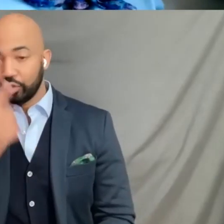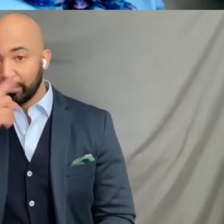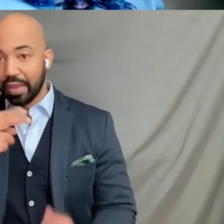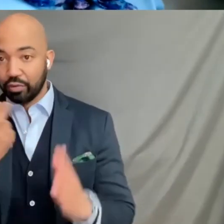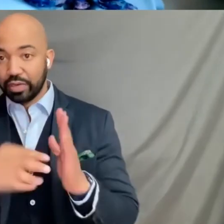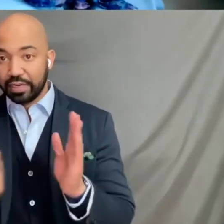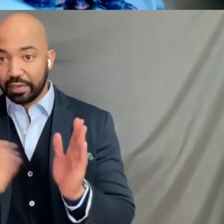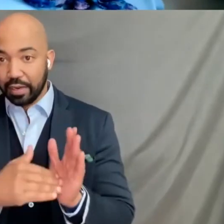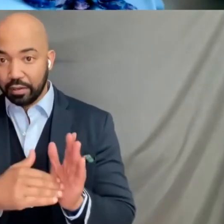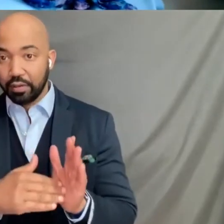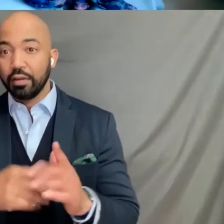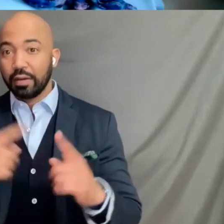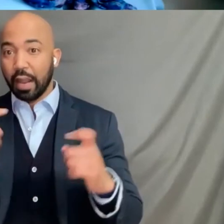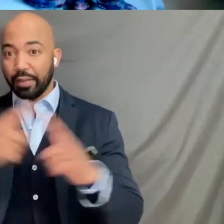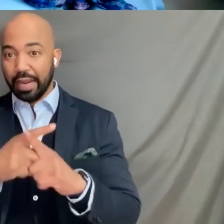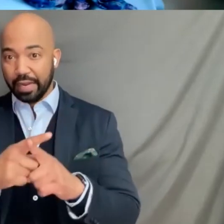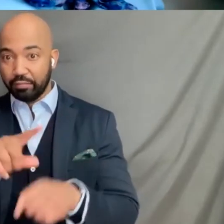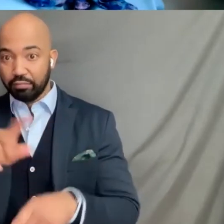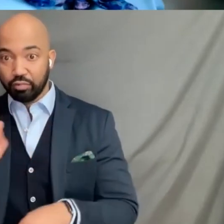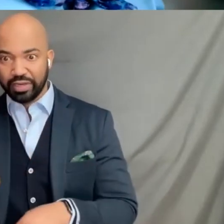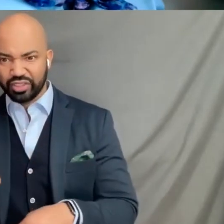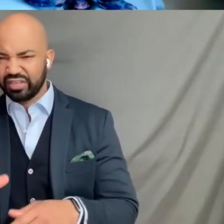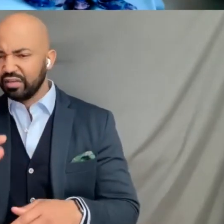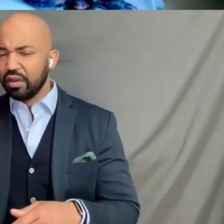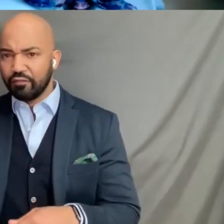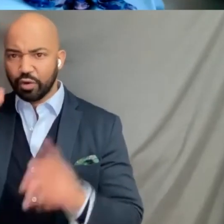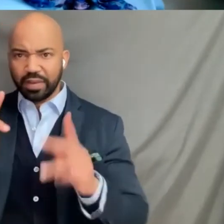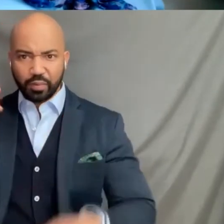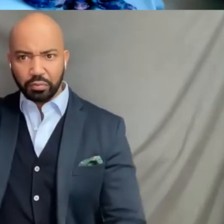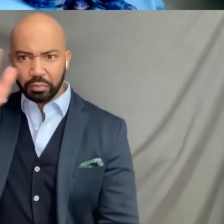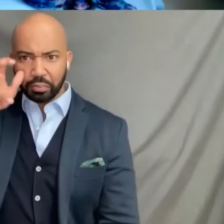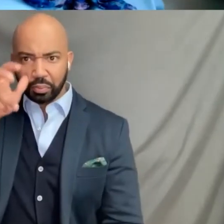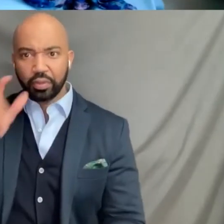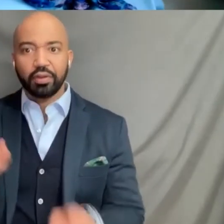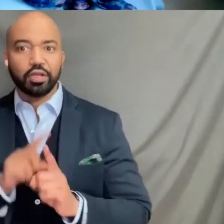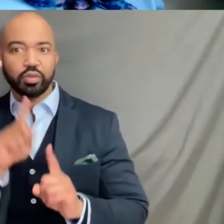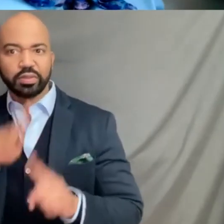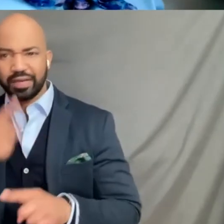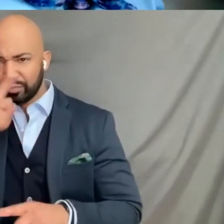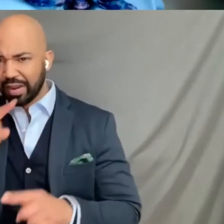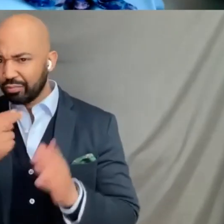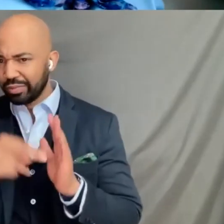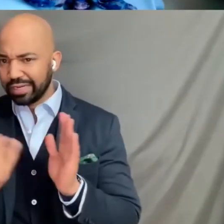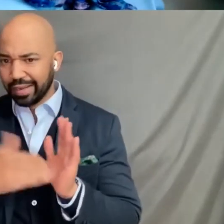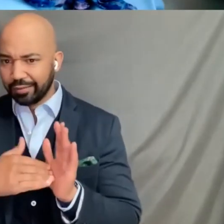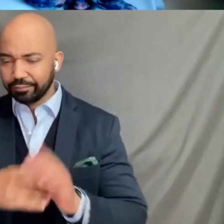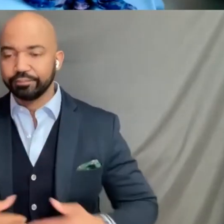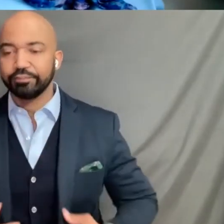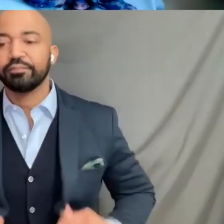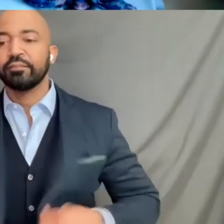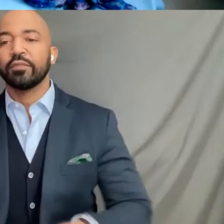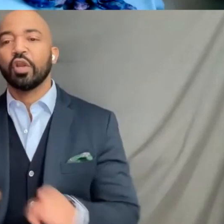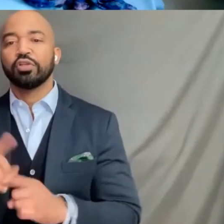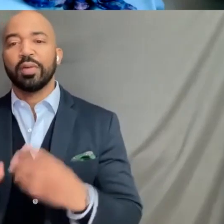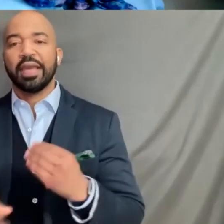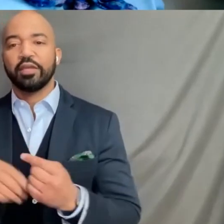'cause I think it's a complicated question for those of us who are listening as well as responding. Yes I also put it in the chat again but the question is,